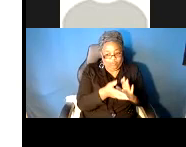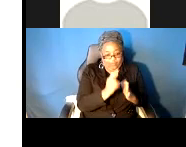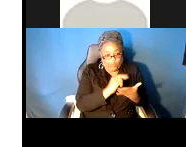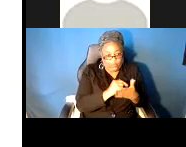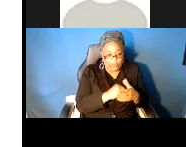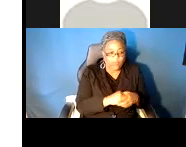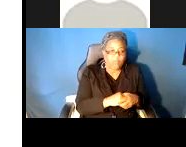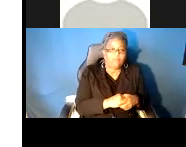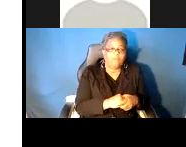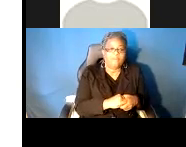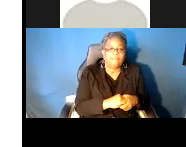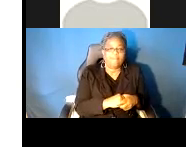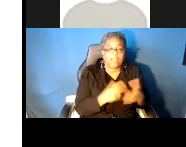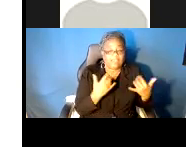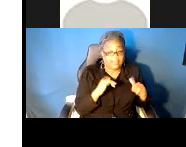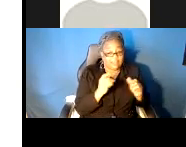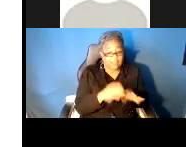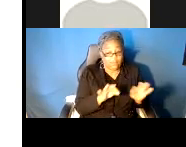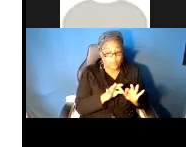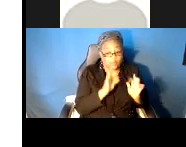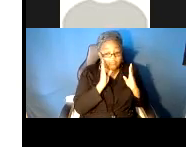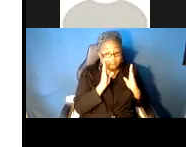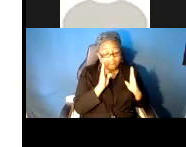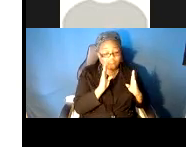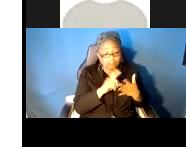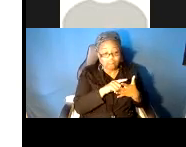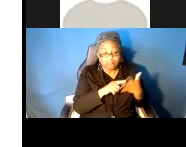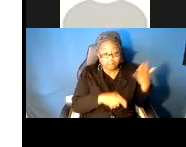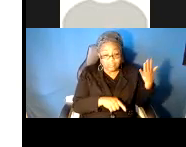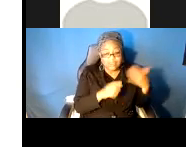and it's still important to pay attention to these fields and answer them honestly.